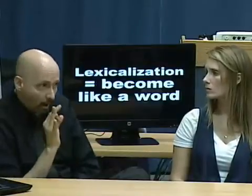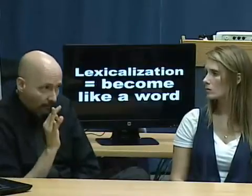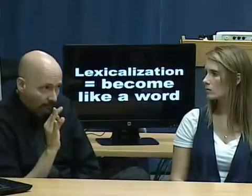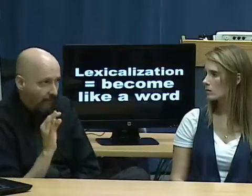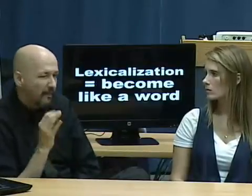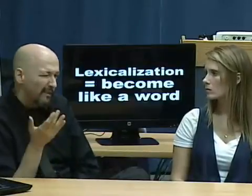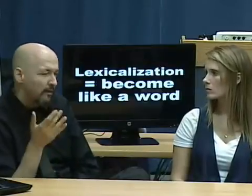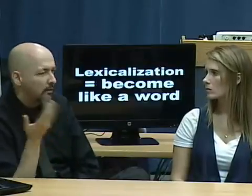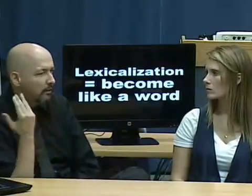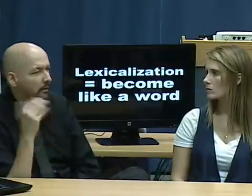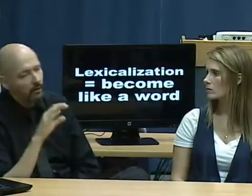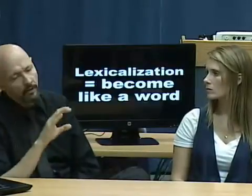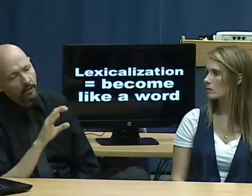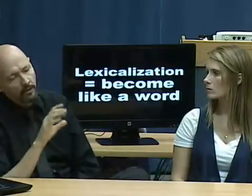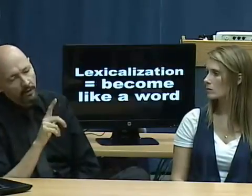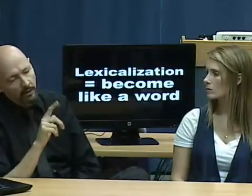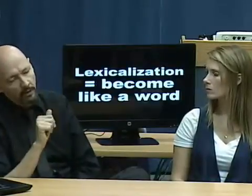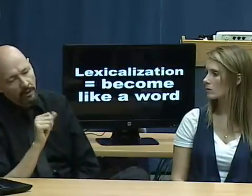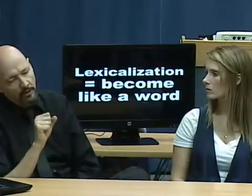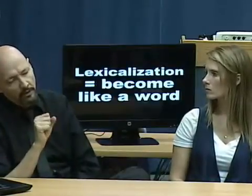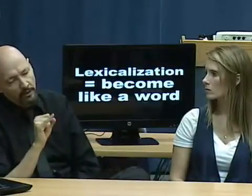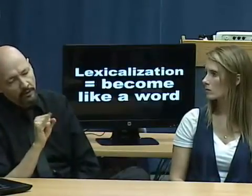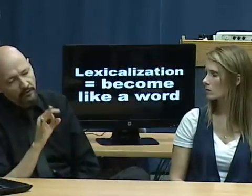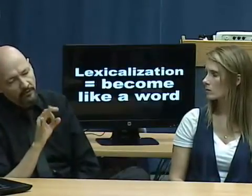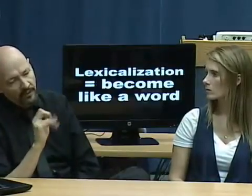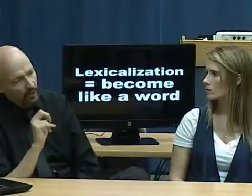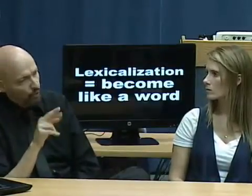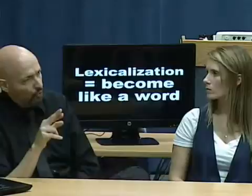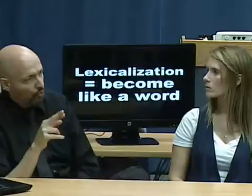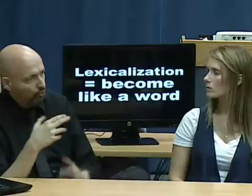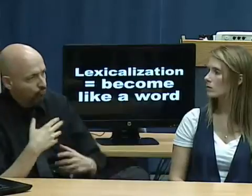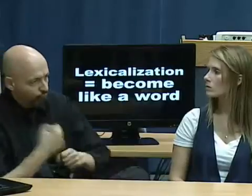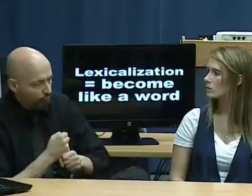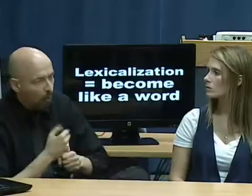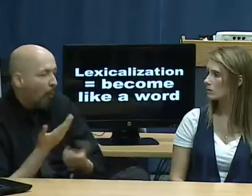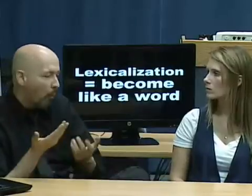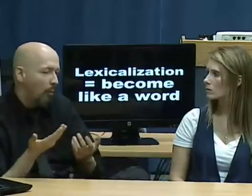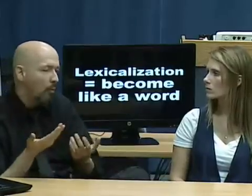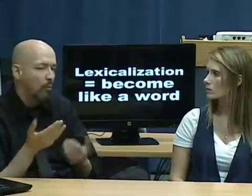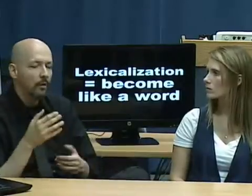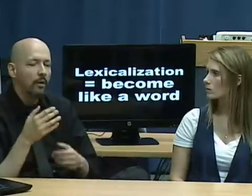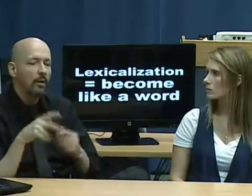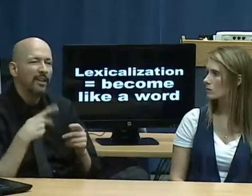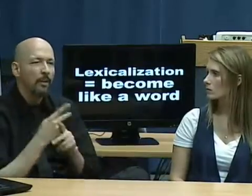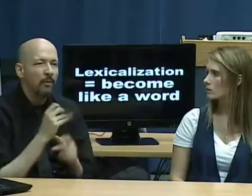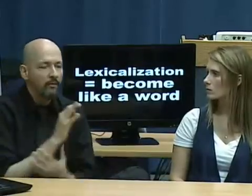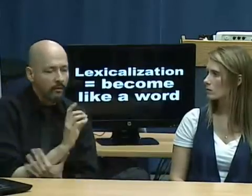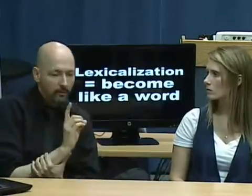of CLASSIFIER(s). An abbreviation. Or, a kind of